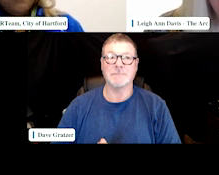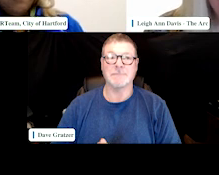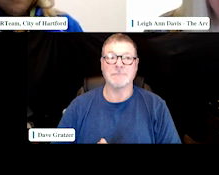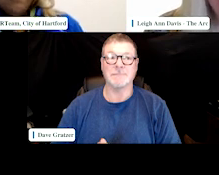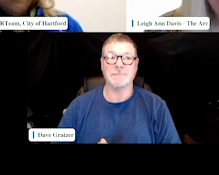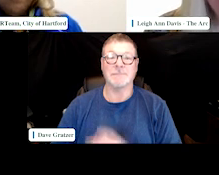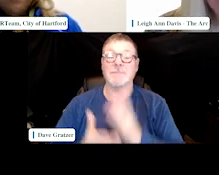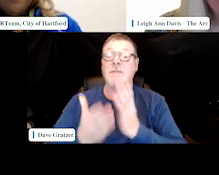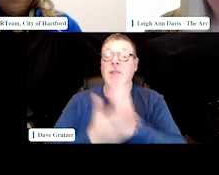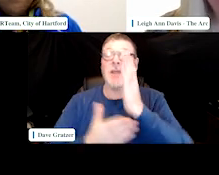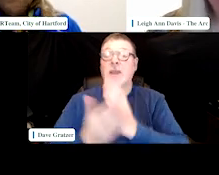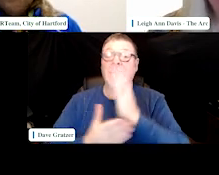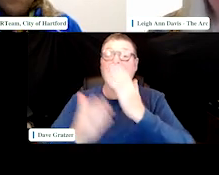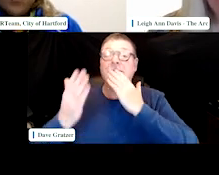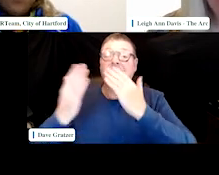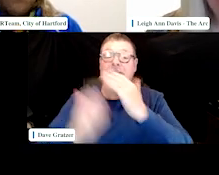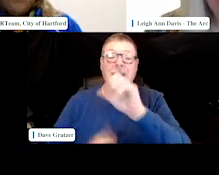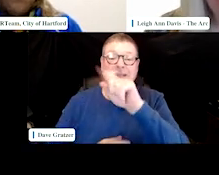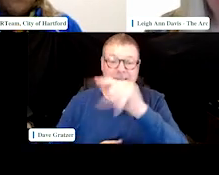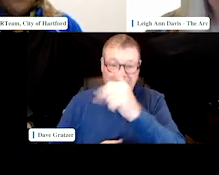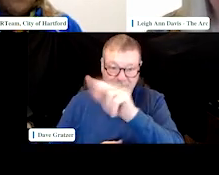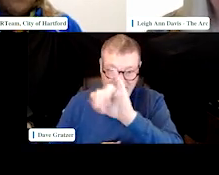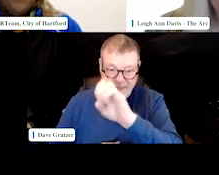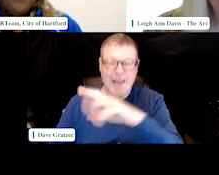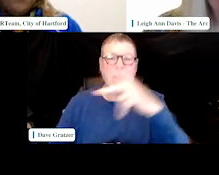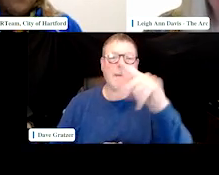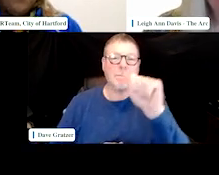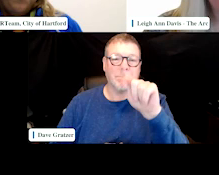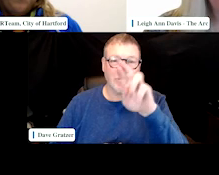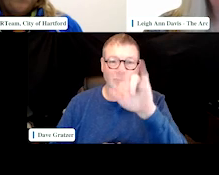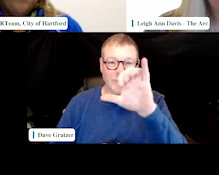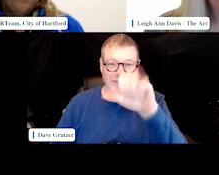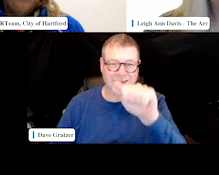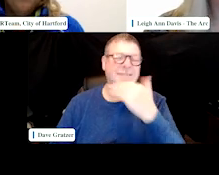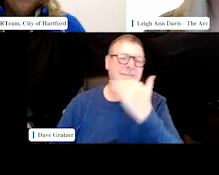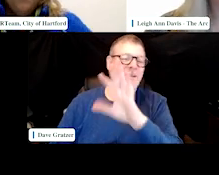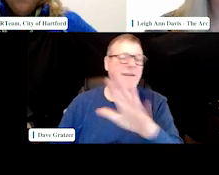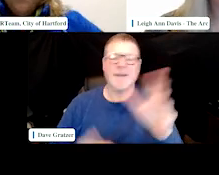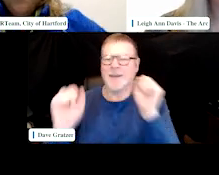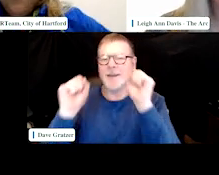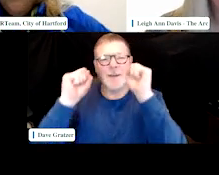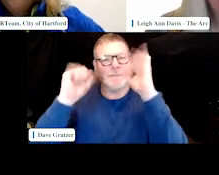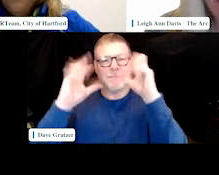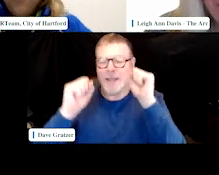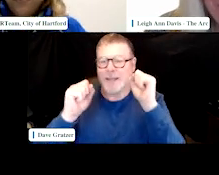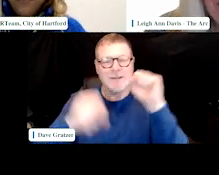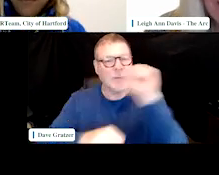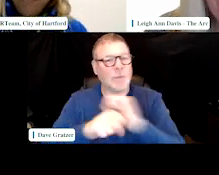All right, thank you so much, Stephanie and Patricia. What an amazing amount of work that you're doing